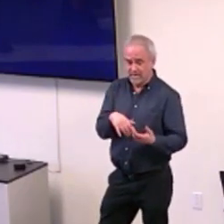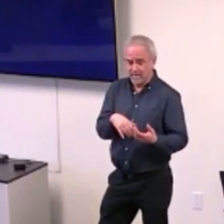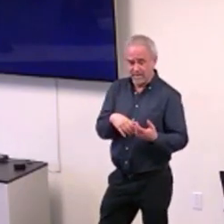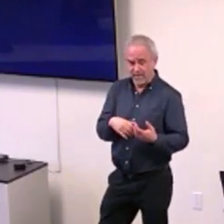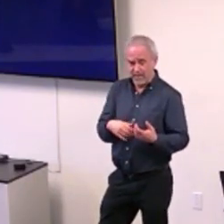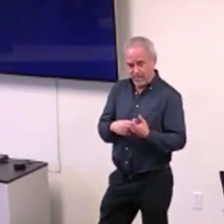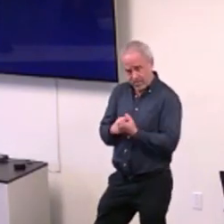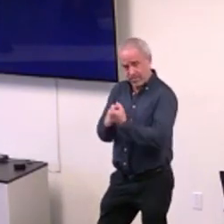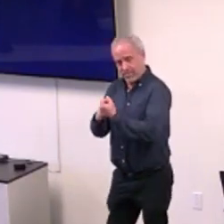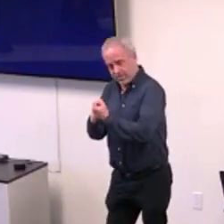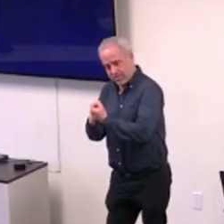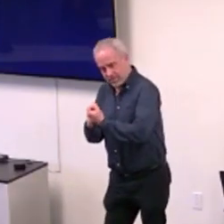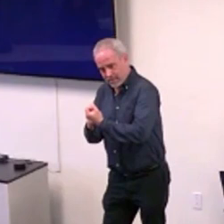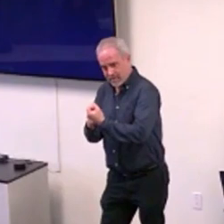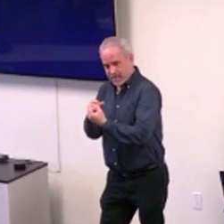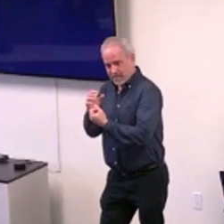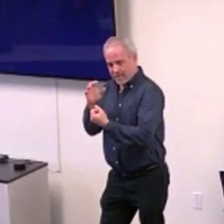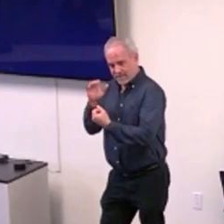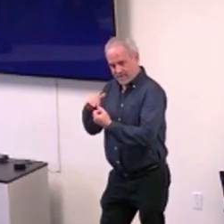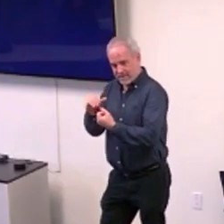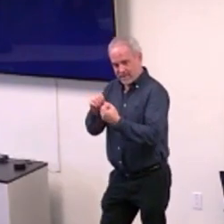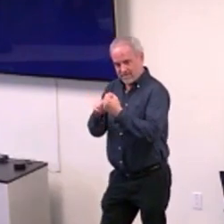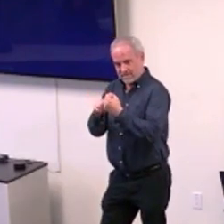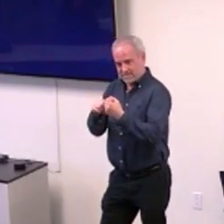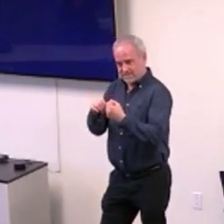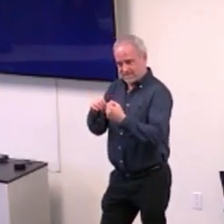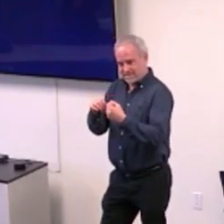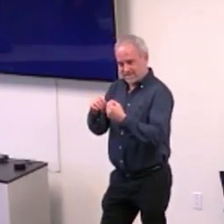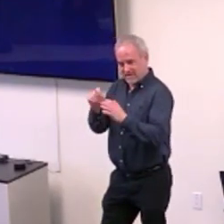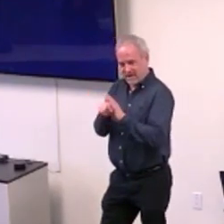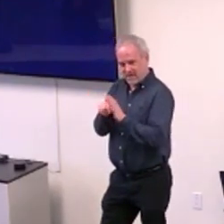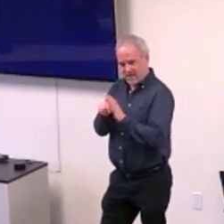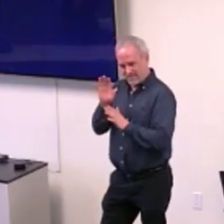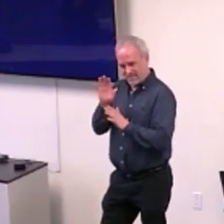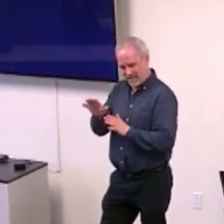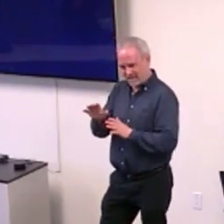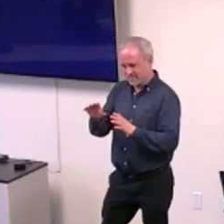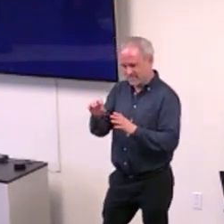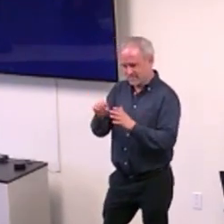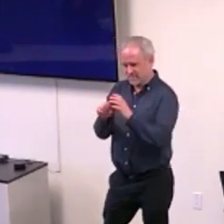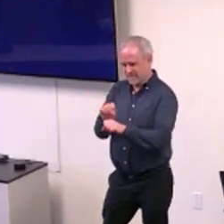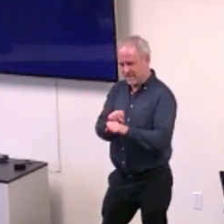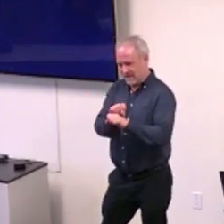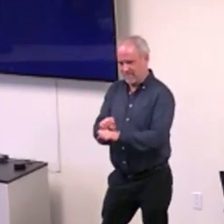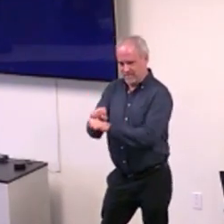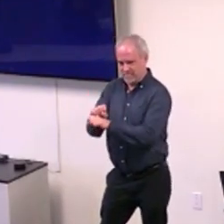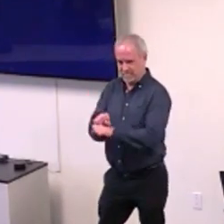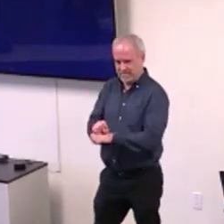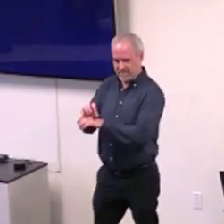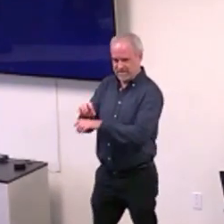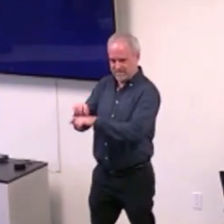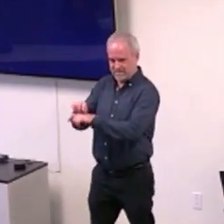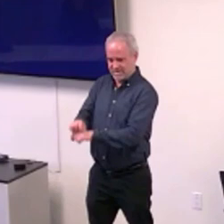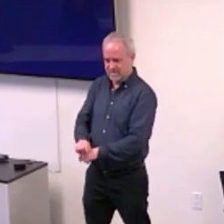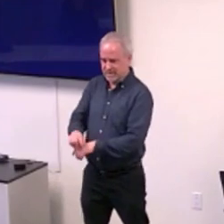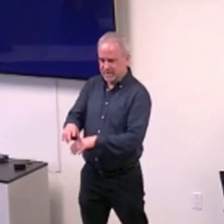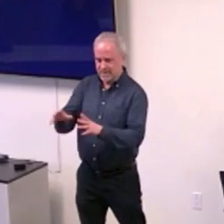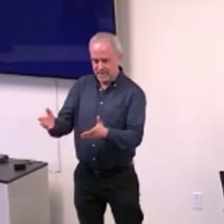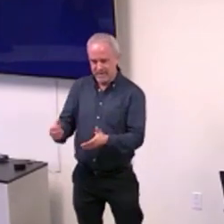A crumbling infrastructure of this violent institution of enslavement. But I encourage you all to read that on your own.